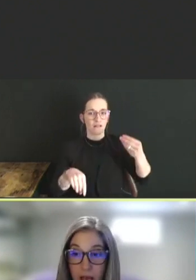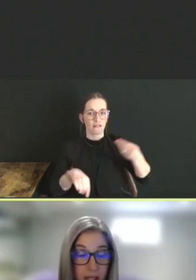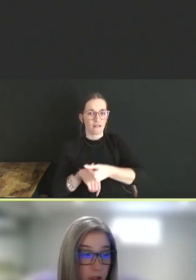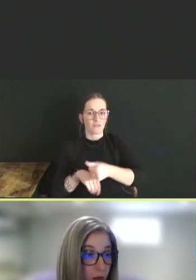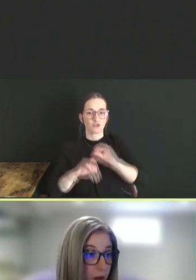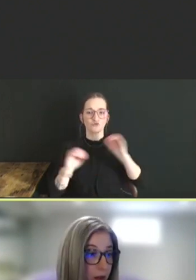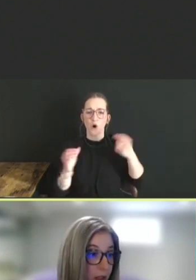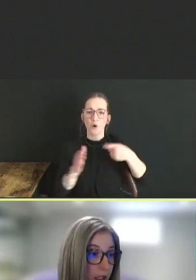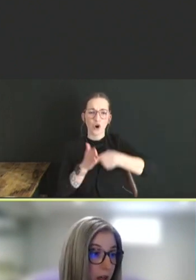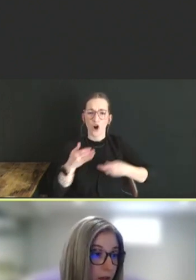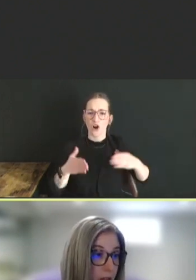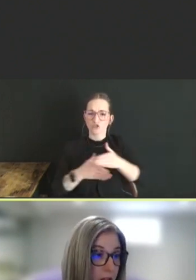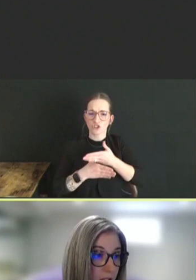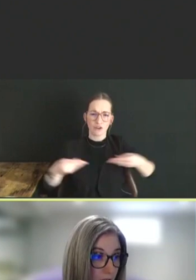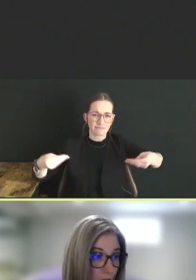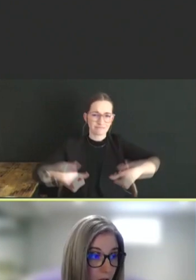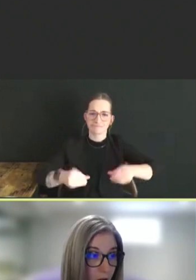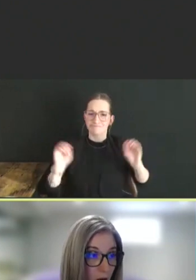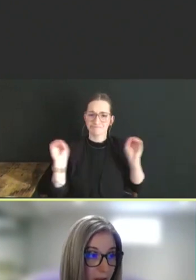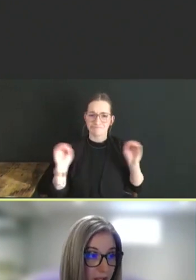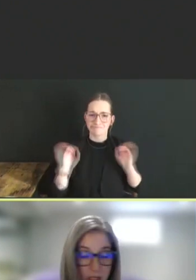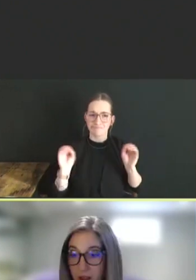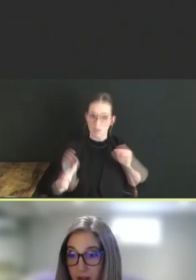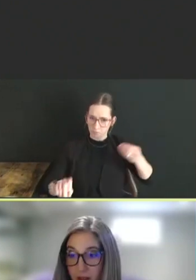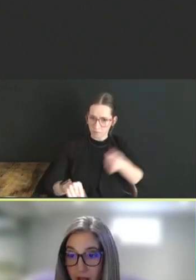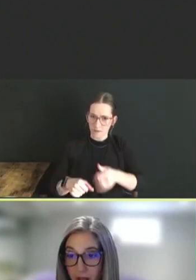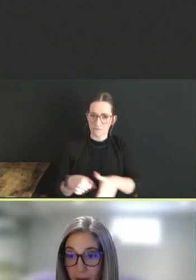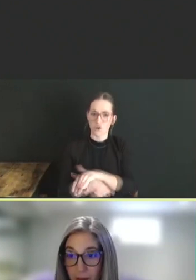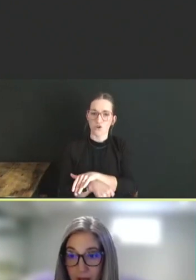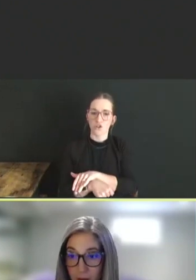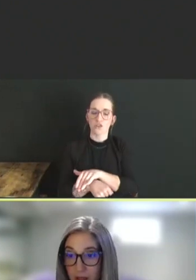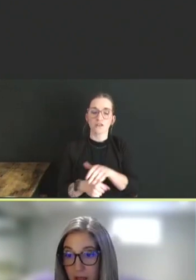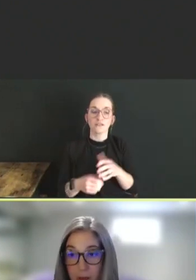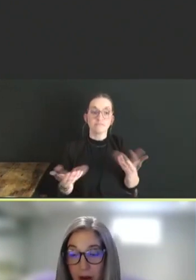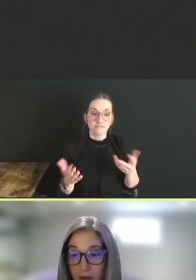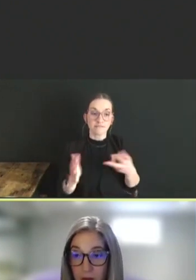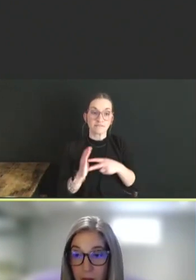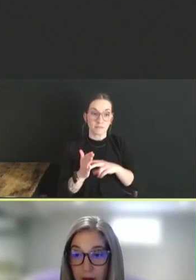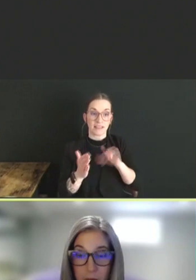And so, that really covers, you know, up until anyone in that private marketplace.